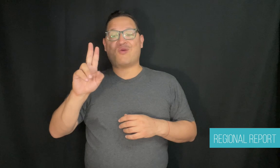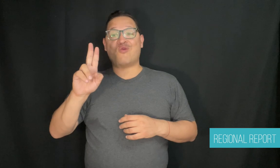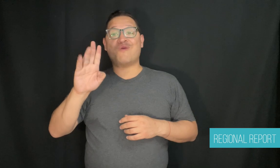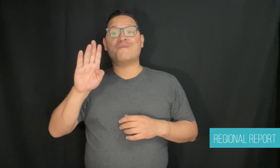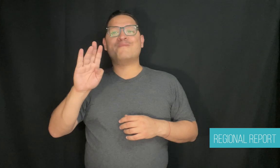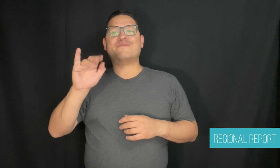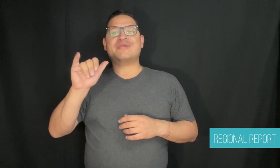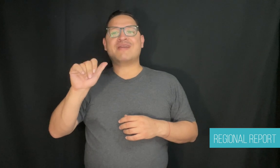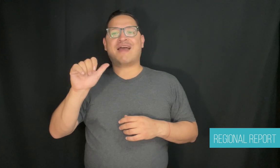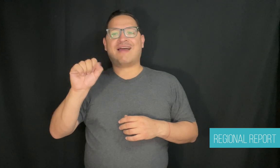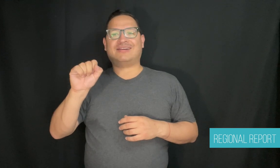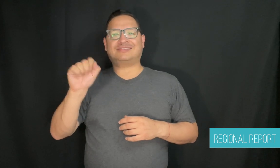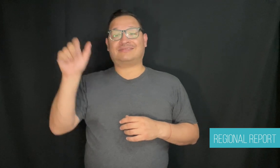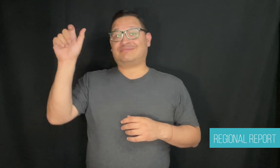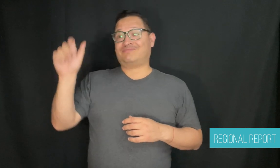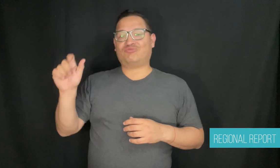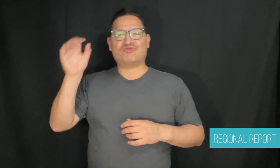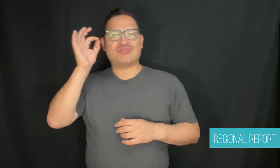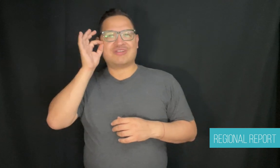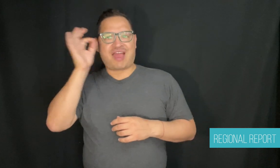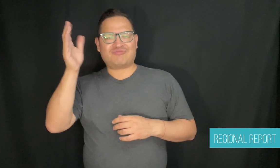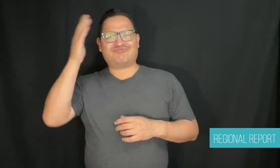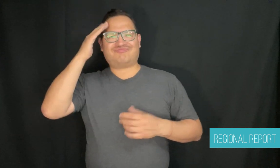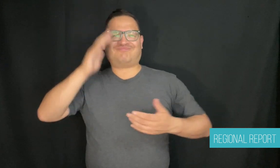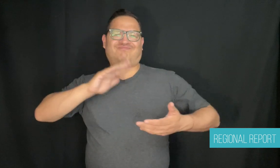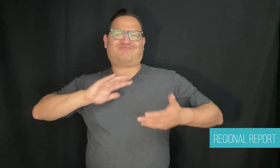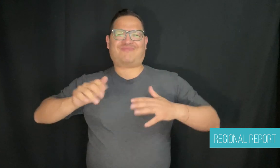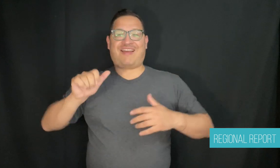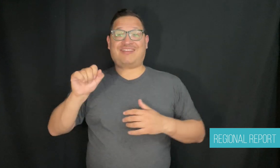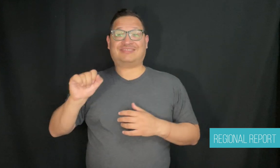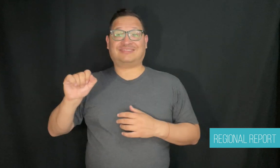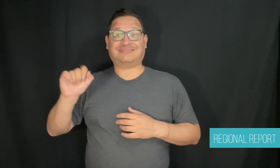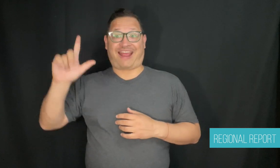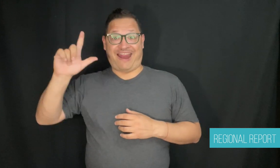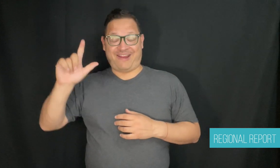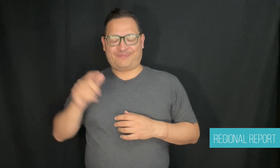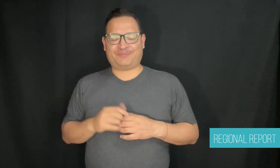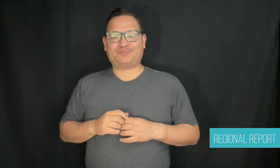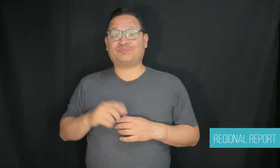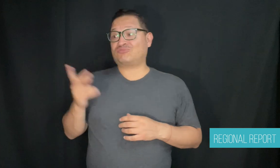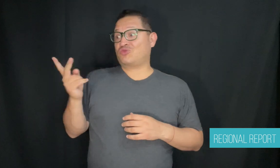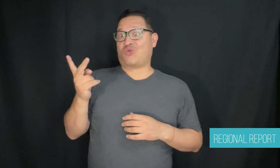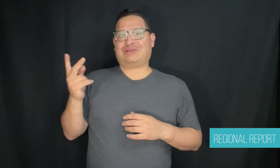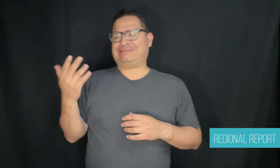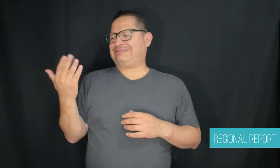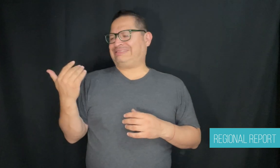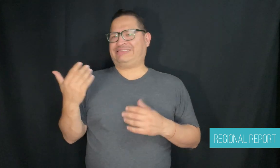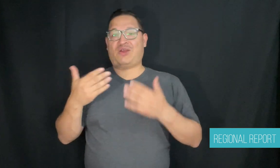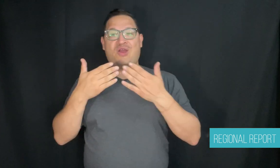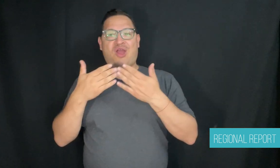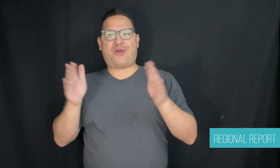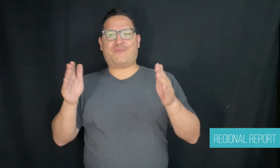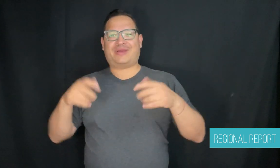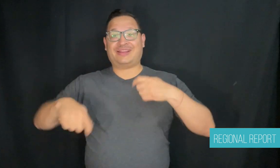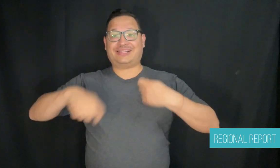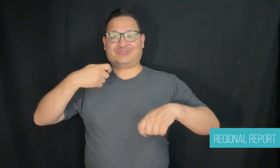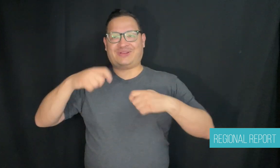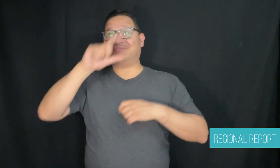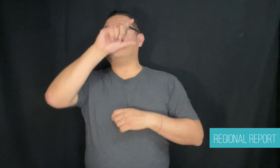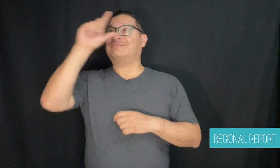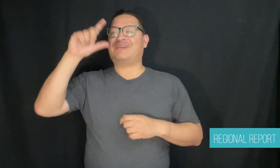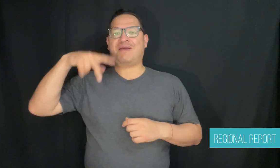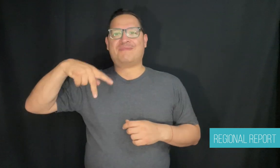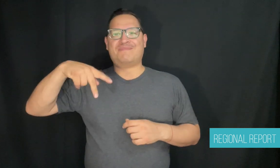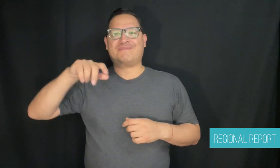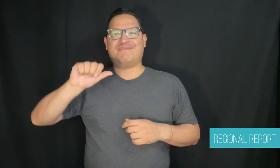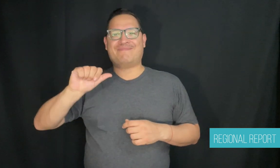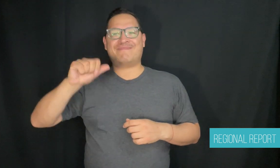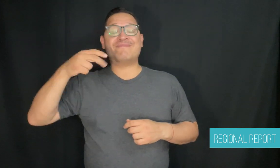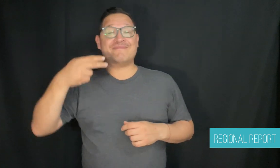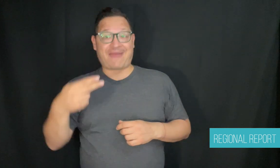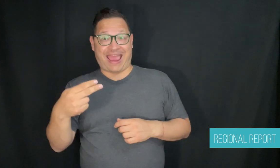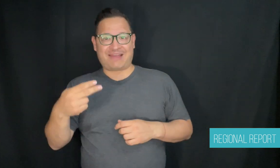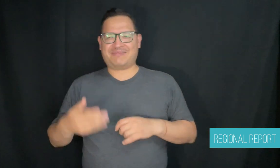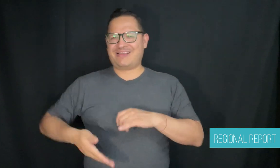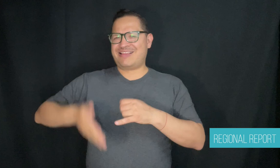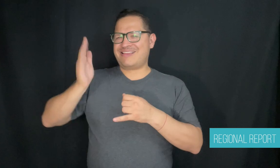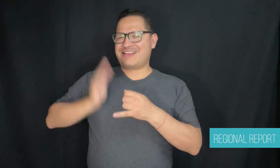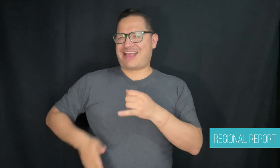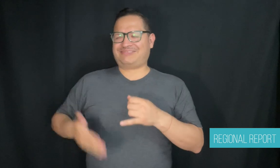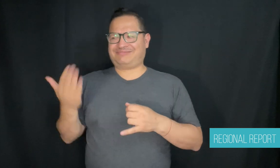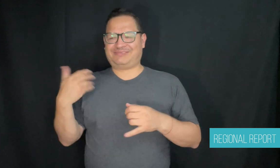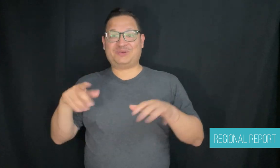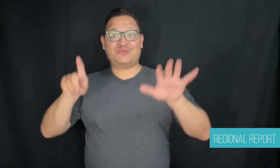named “Pah!” at the end of June. The Deaf-owned restaurant